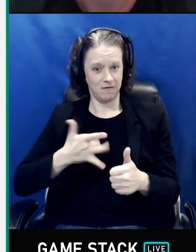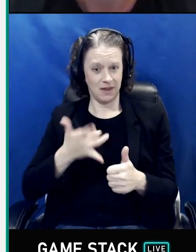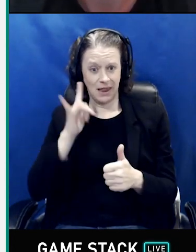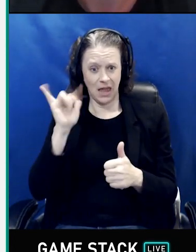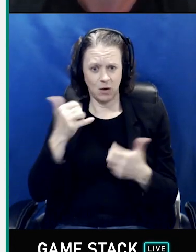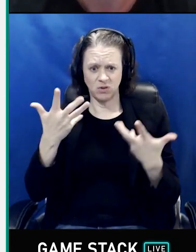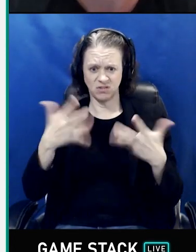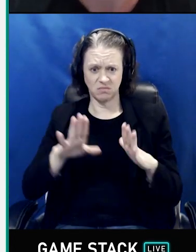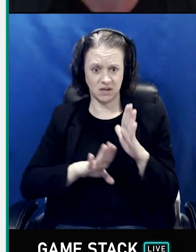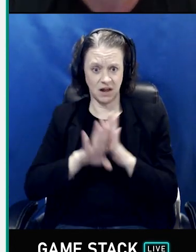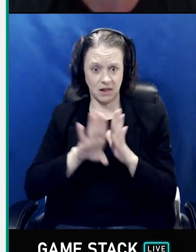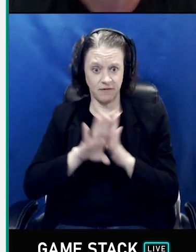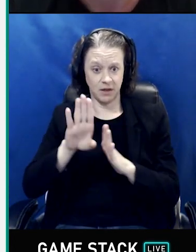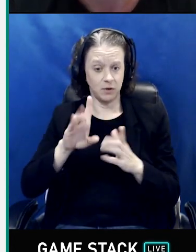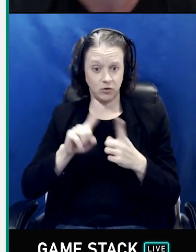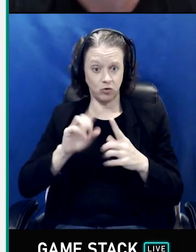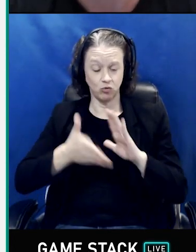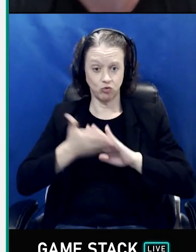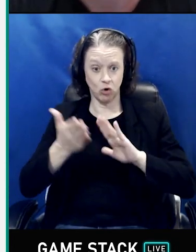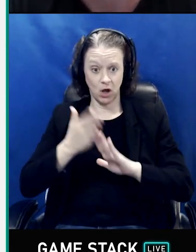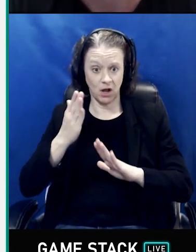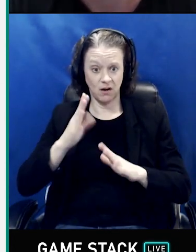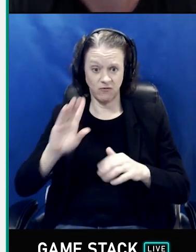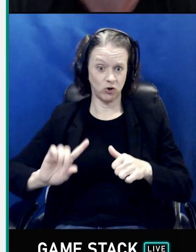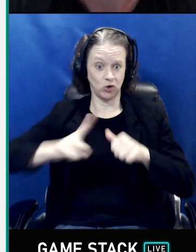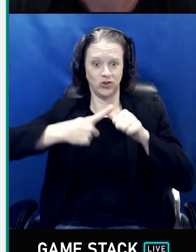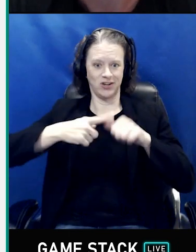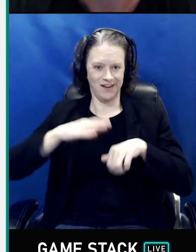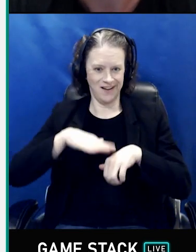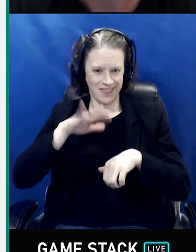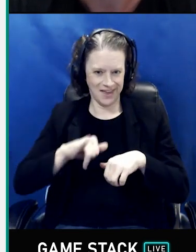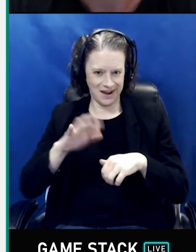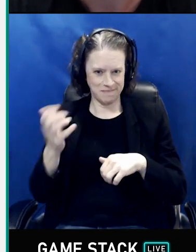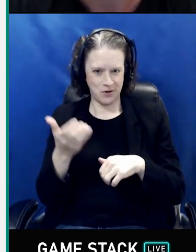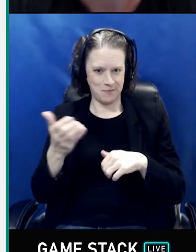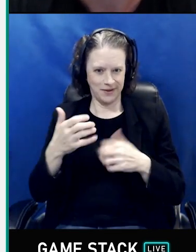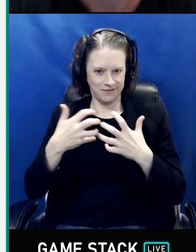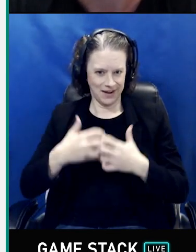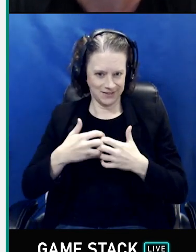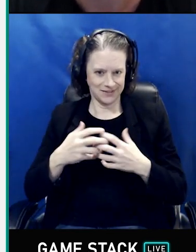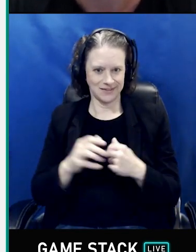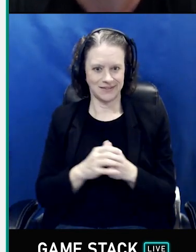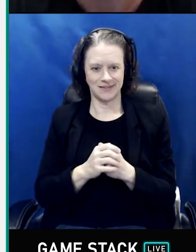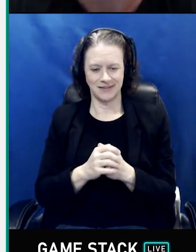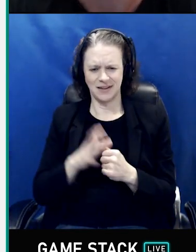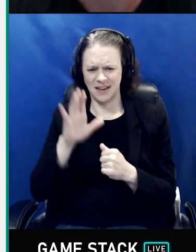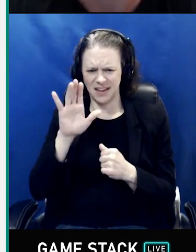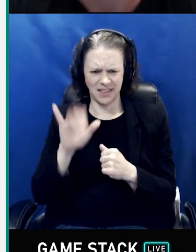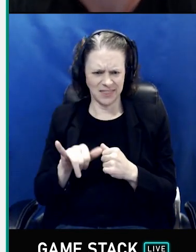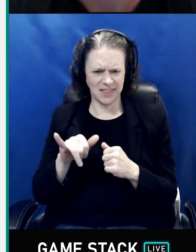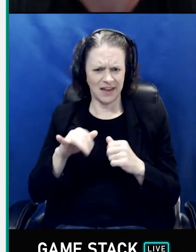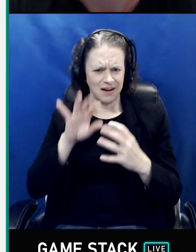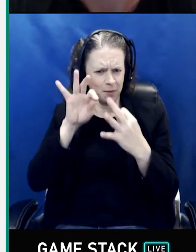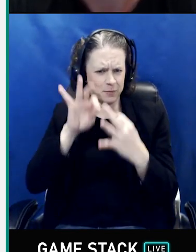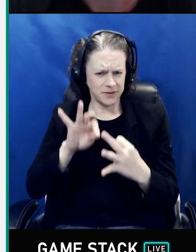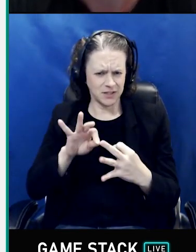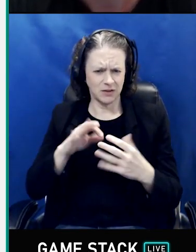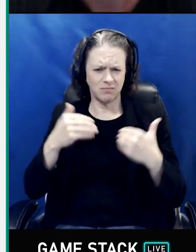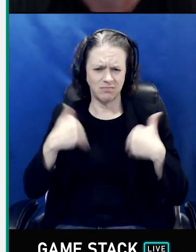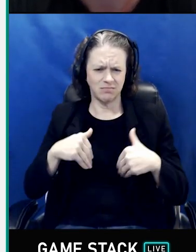was developed to run natively on the mobile device. This optimization was an incredibly efficient way for Mojang to